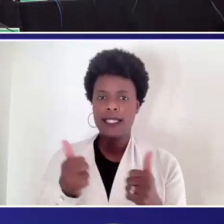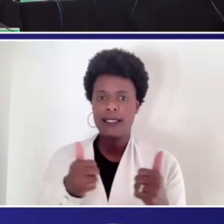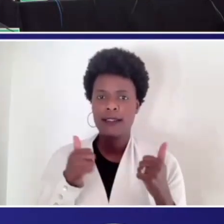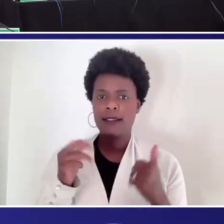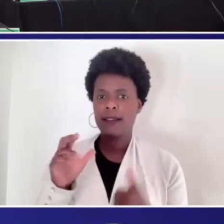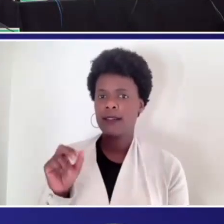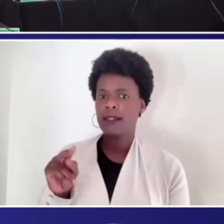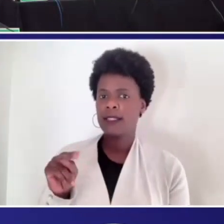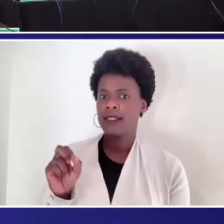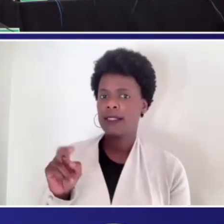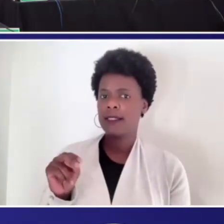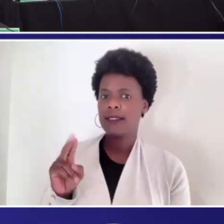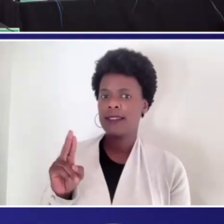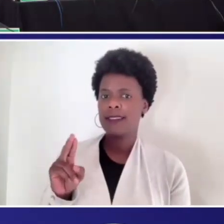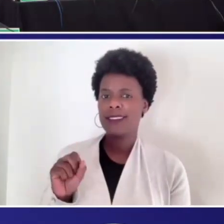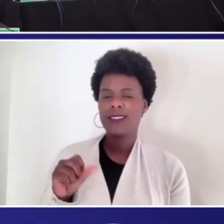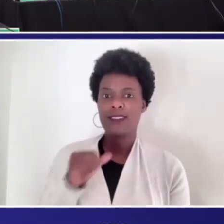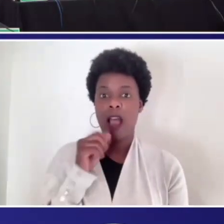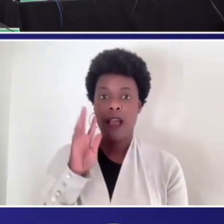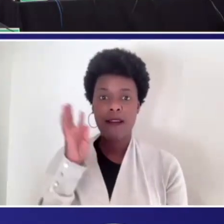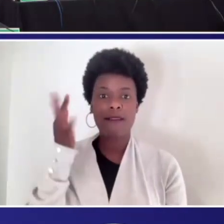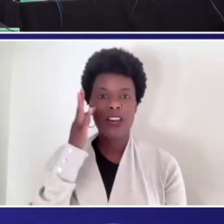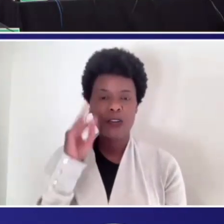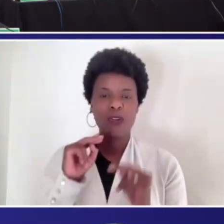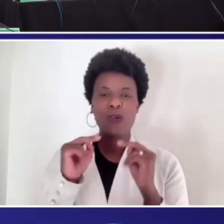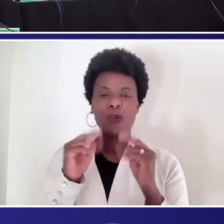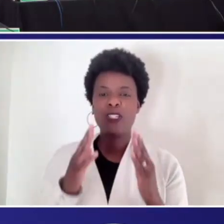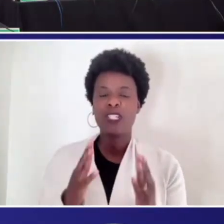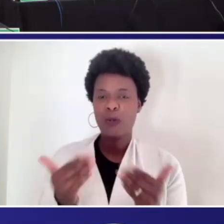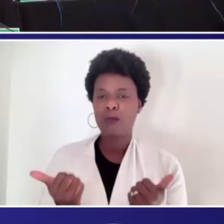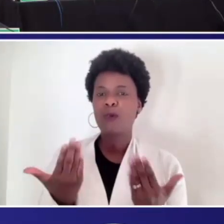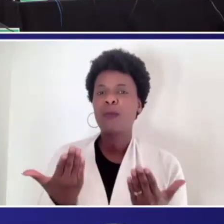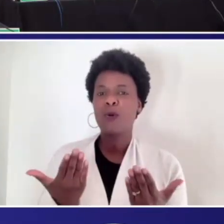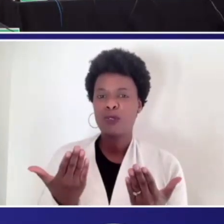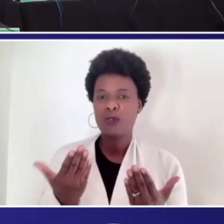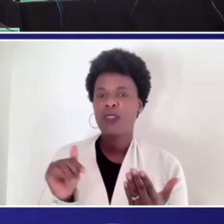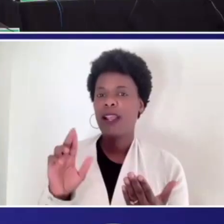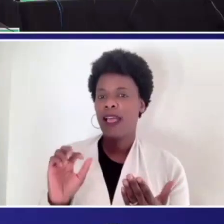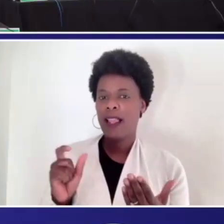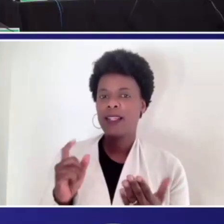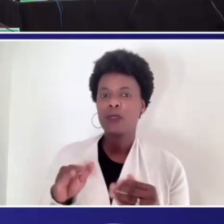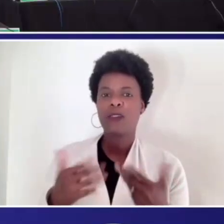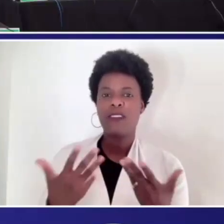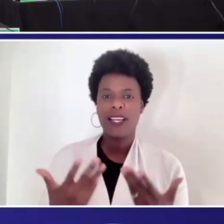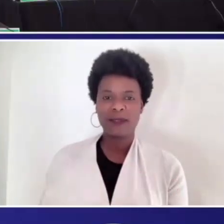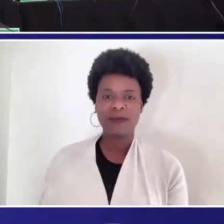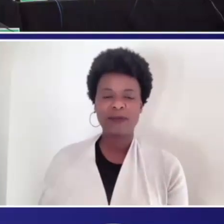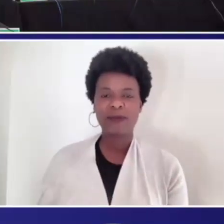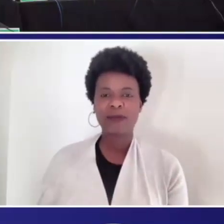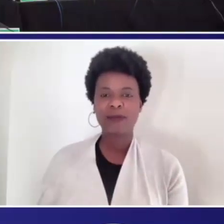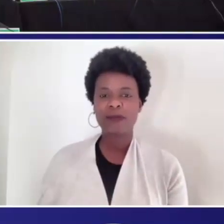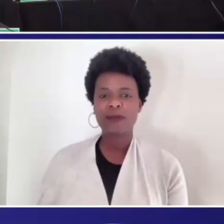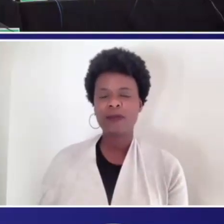non-Federal negotiator proposal that Alex put forth, and ask a few more questions.